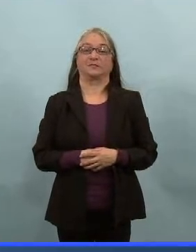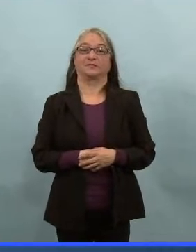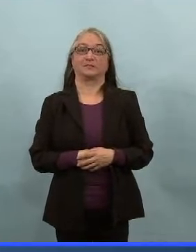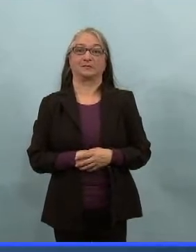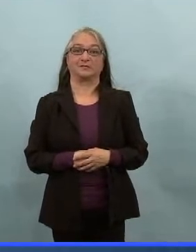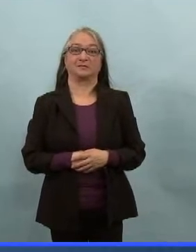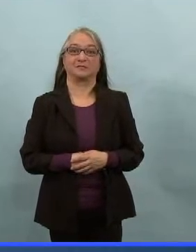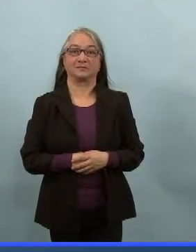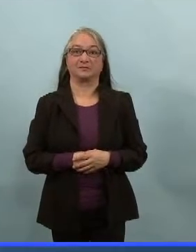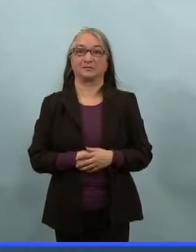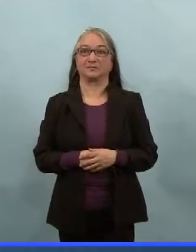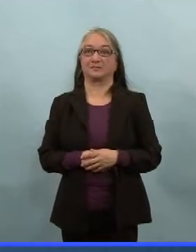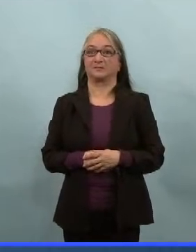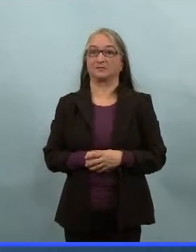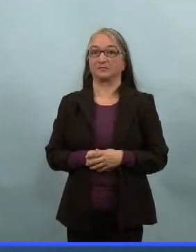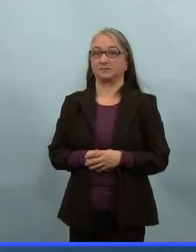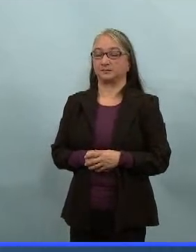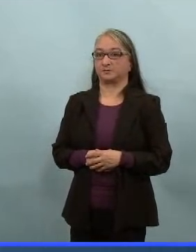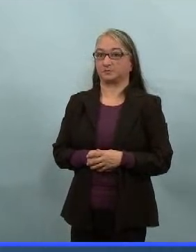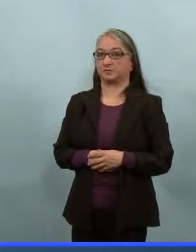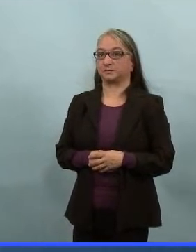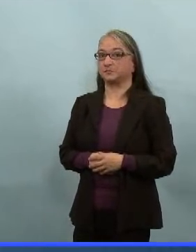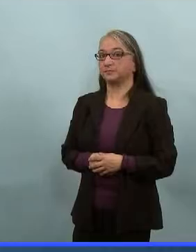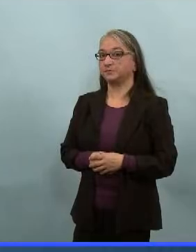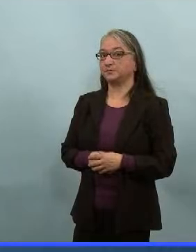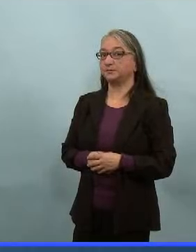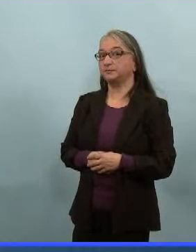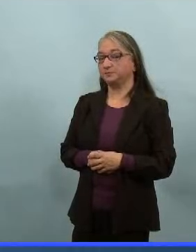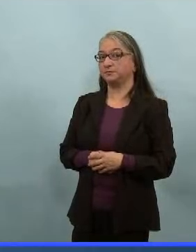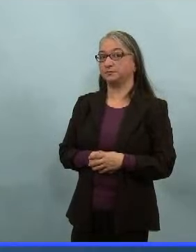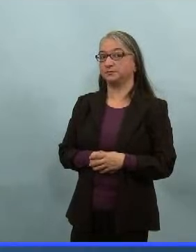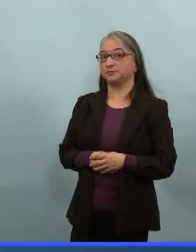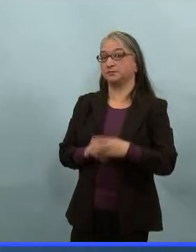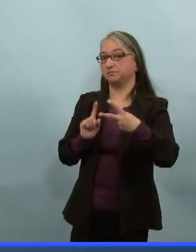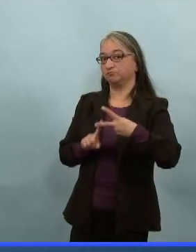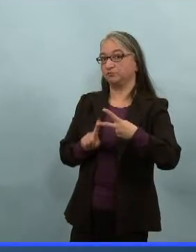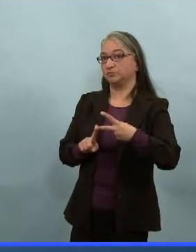thanks and what more can you tell us about those winnipeg police service cases